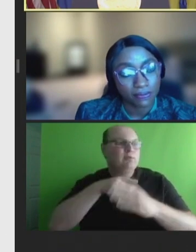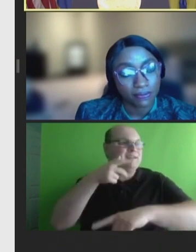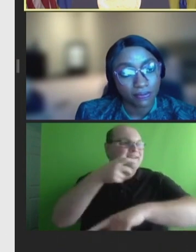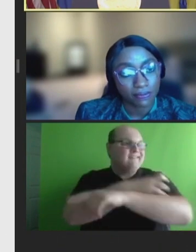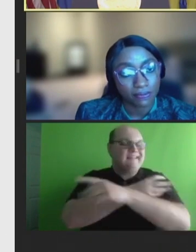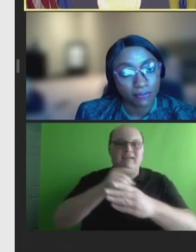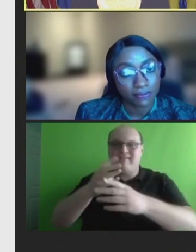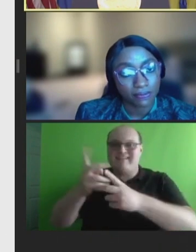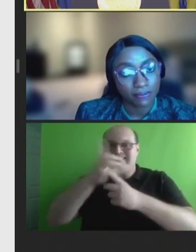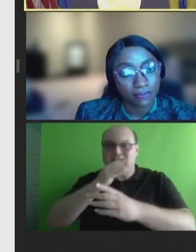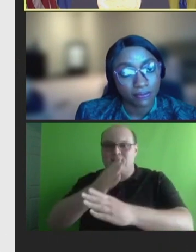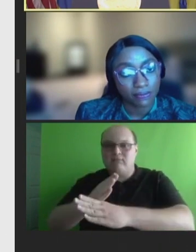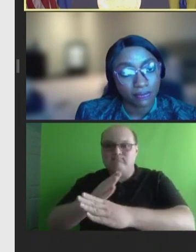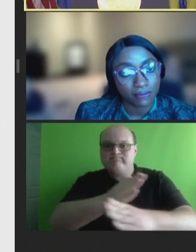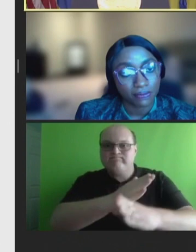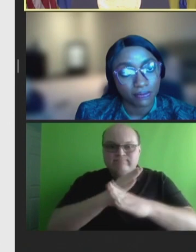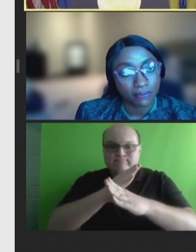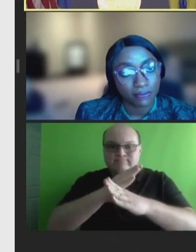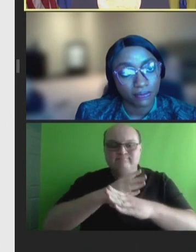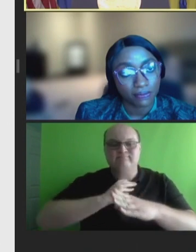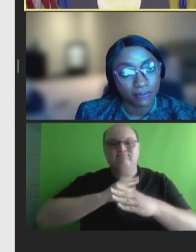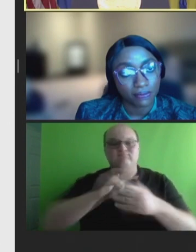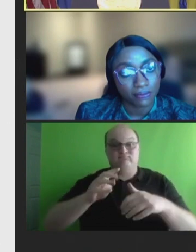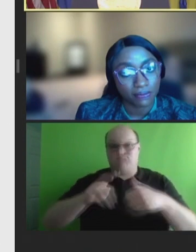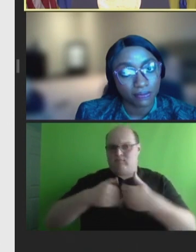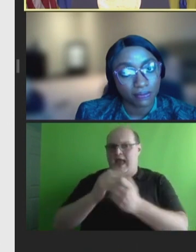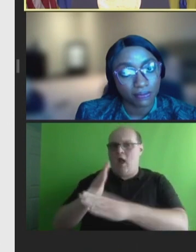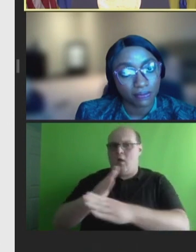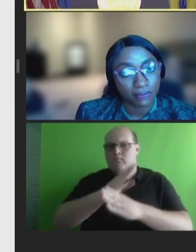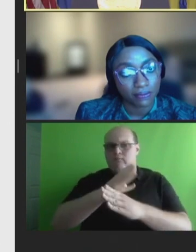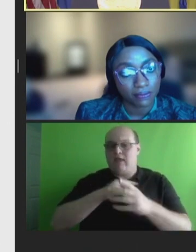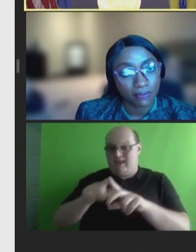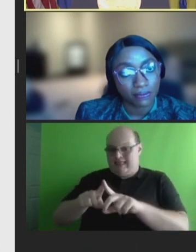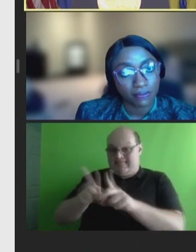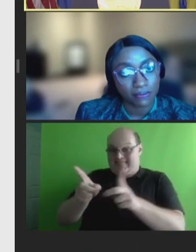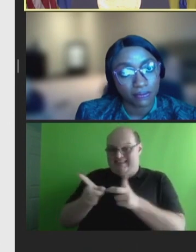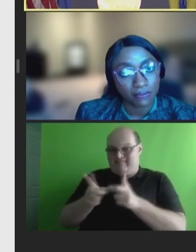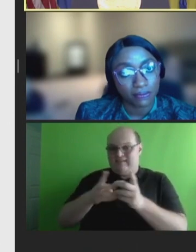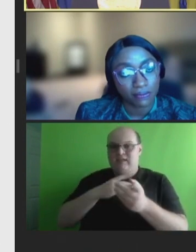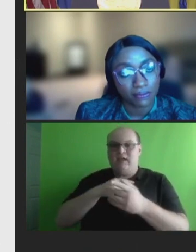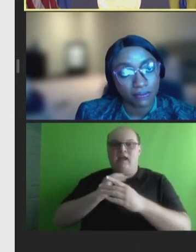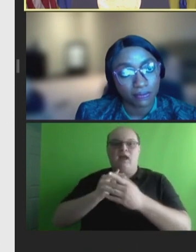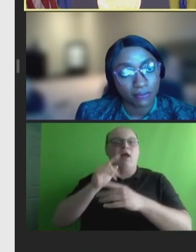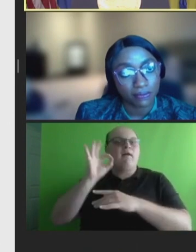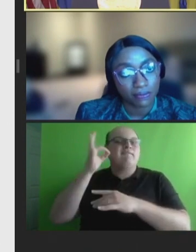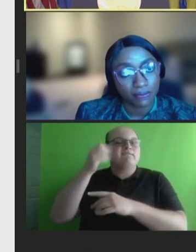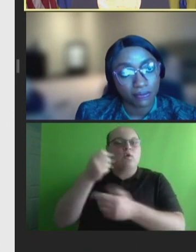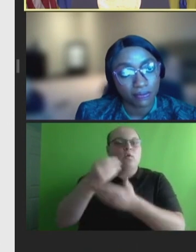diseases. And we do this within the division by provision of federal funds and contracts